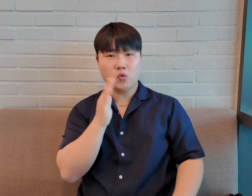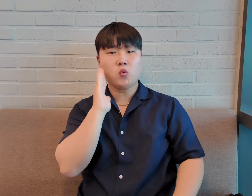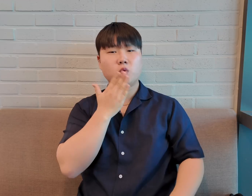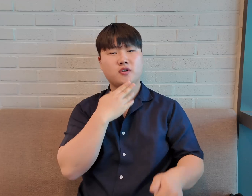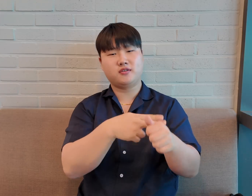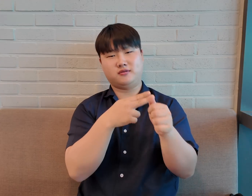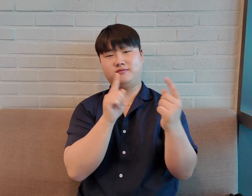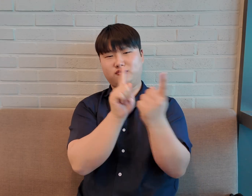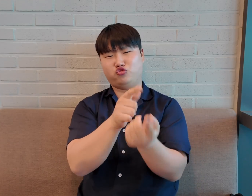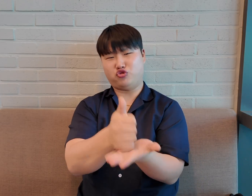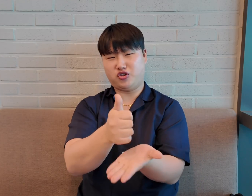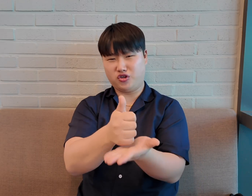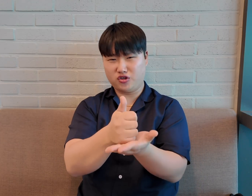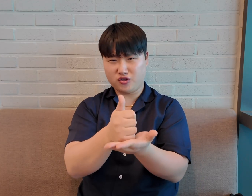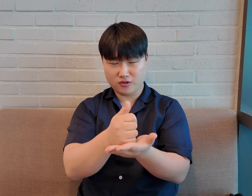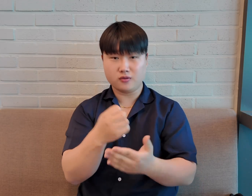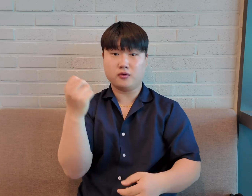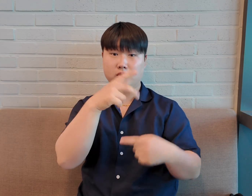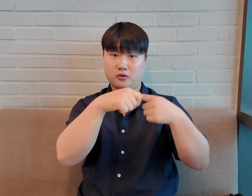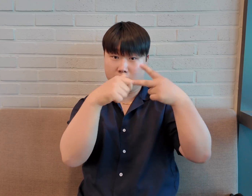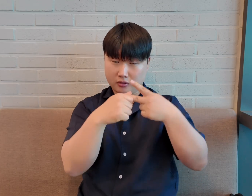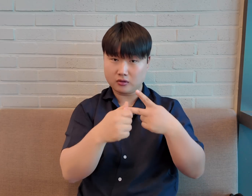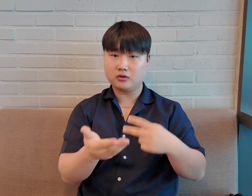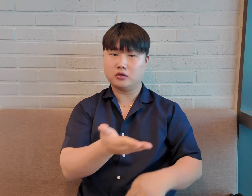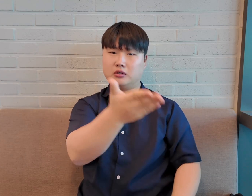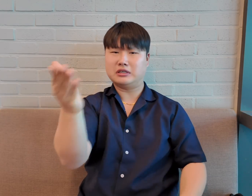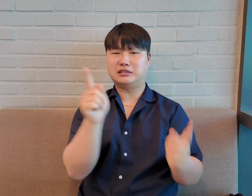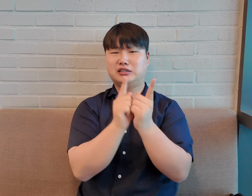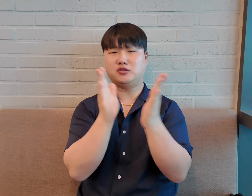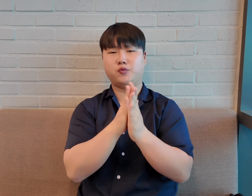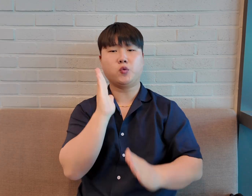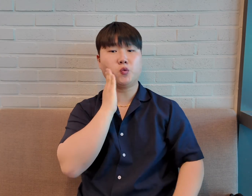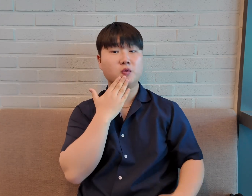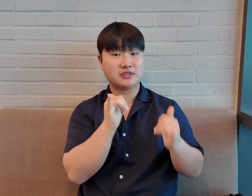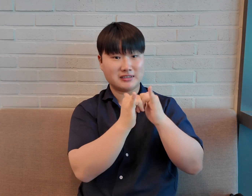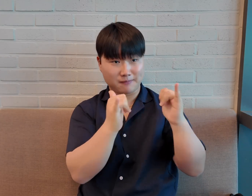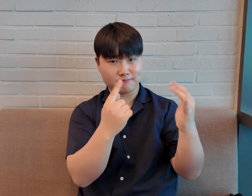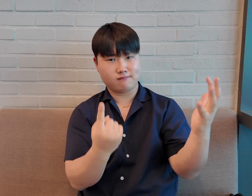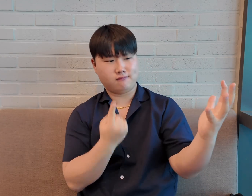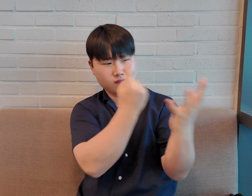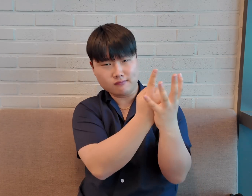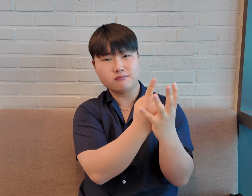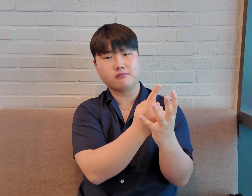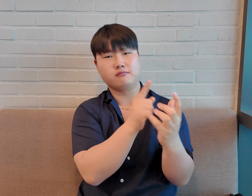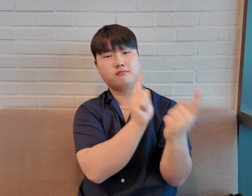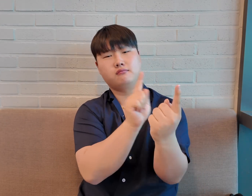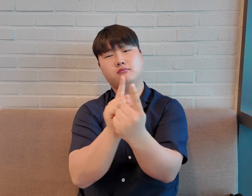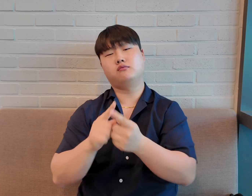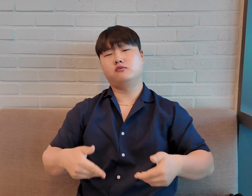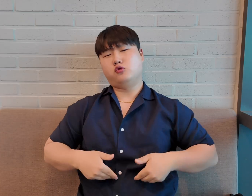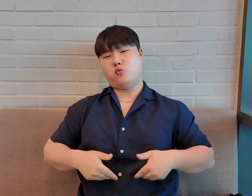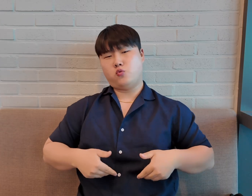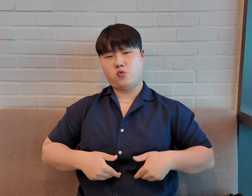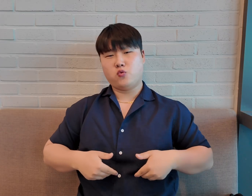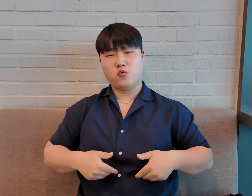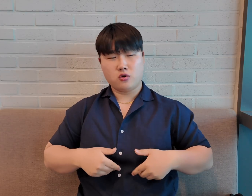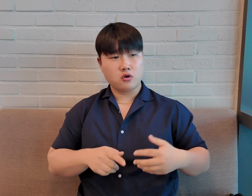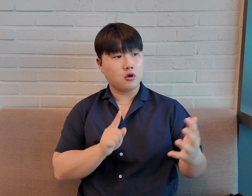I recommend meeting a deaf teacher. Another good thing is to hang out with deaf people in person.